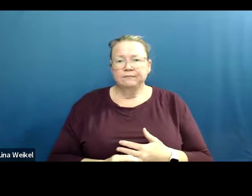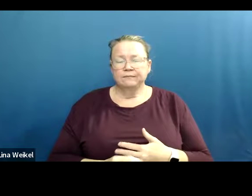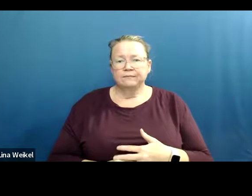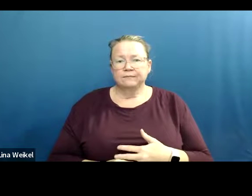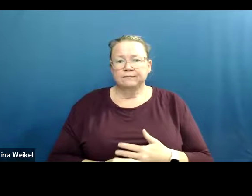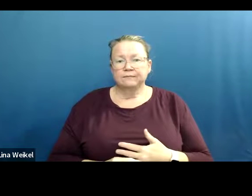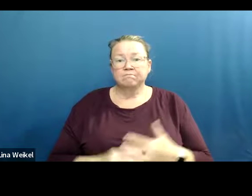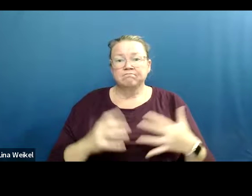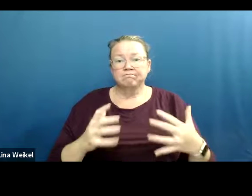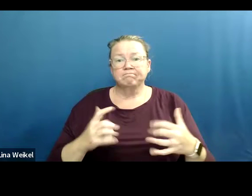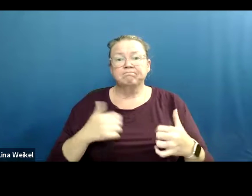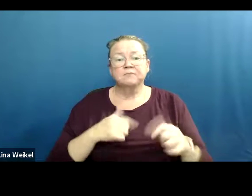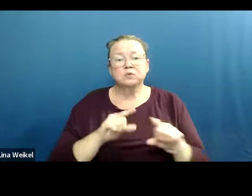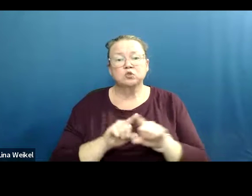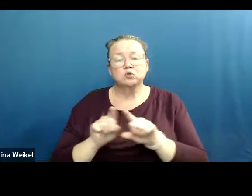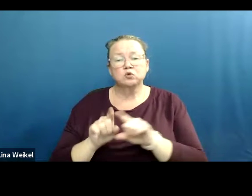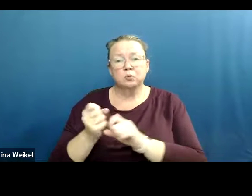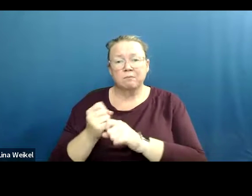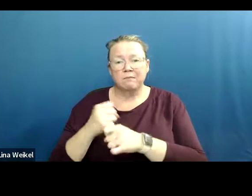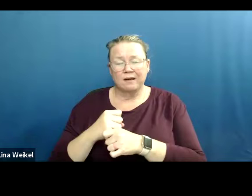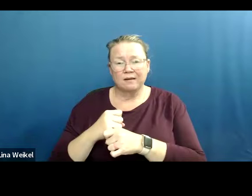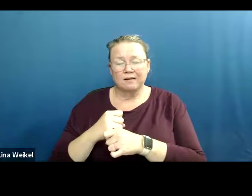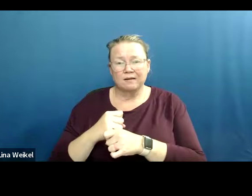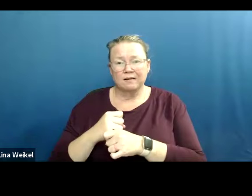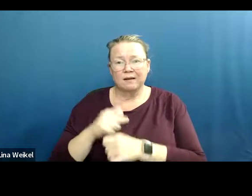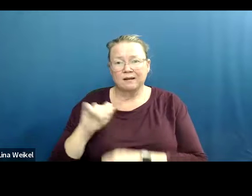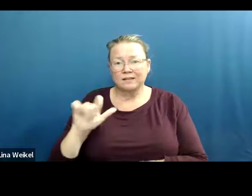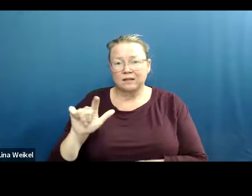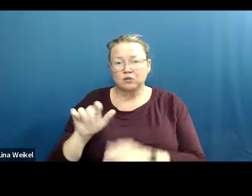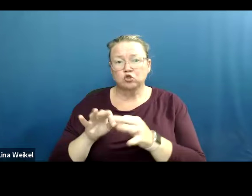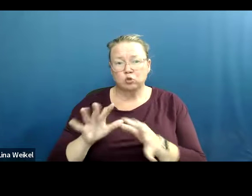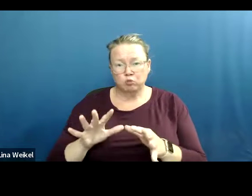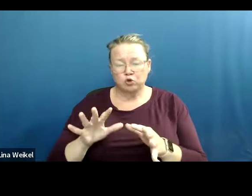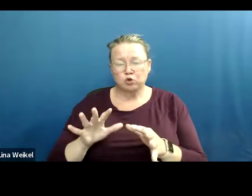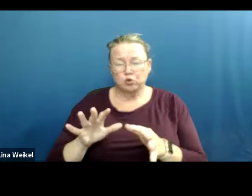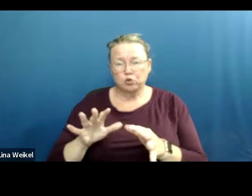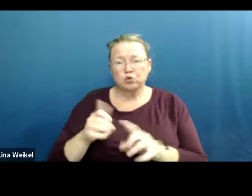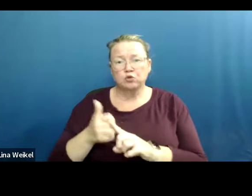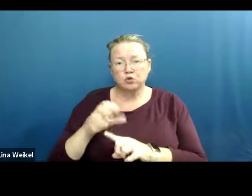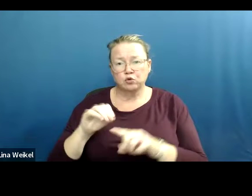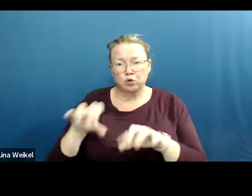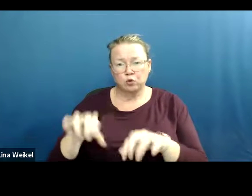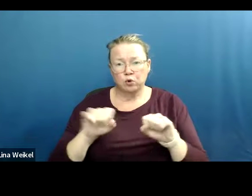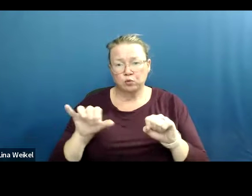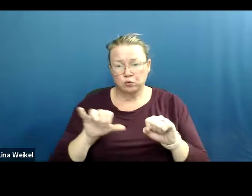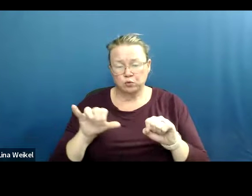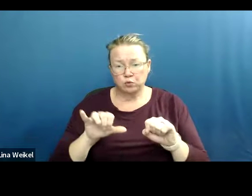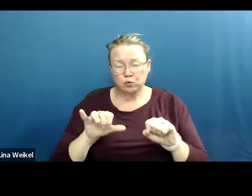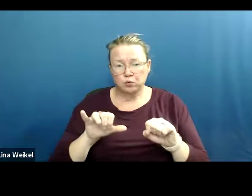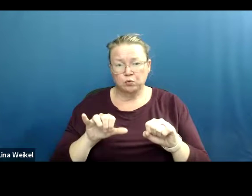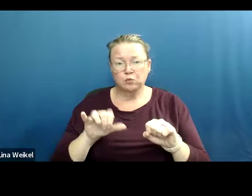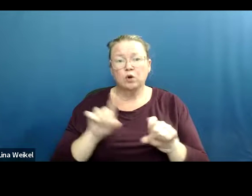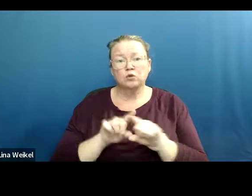Harm (He/Him): I also made the Asl interpreter co-host, and they are also pinned